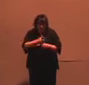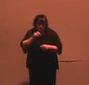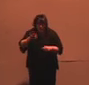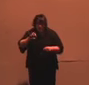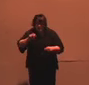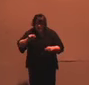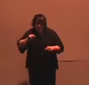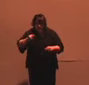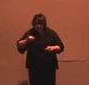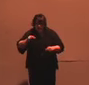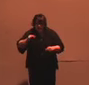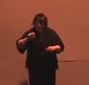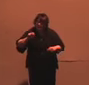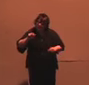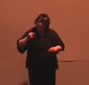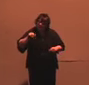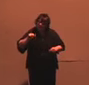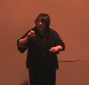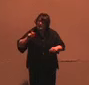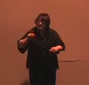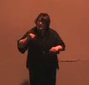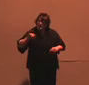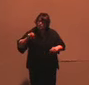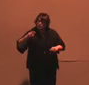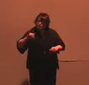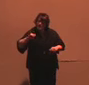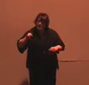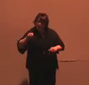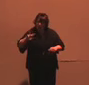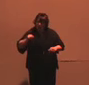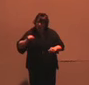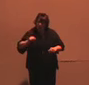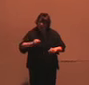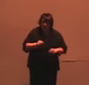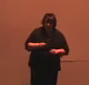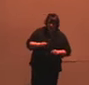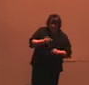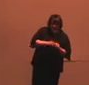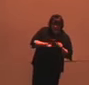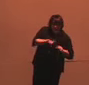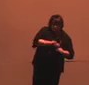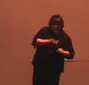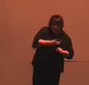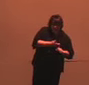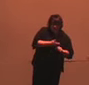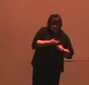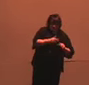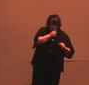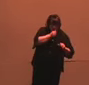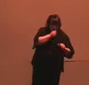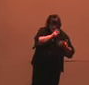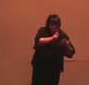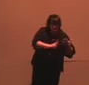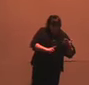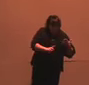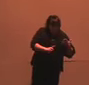And each of us designed each private houses. And then Toyo Ito designed a pavilion.